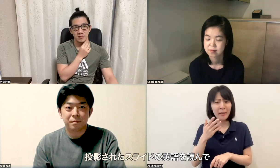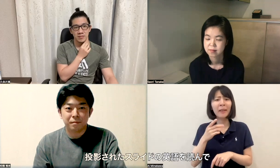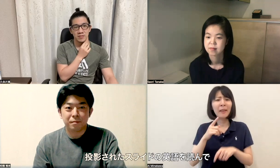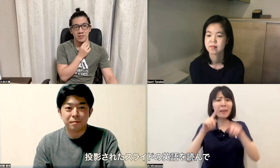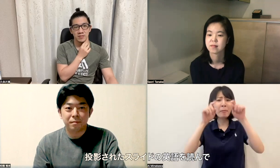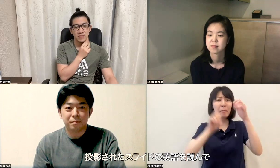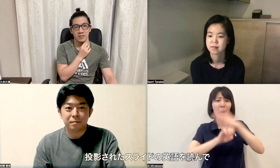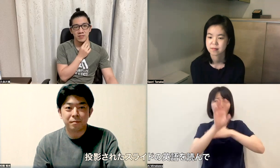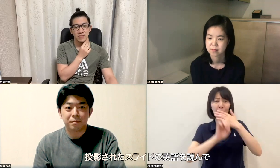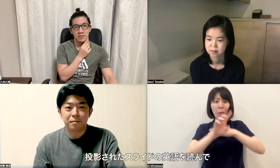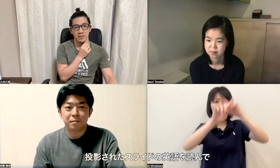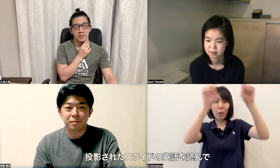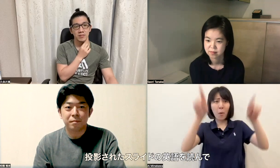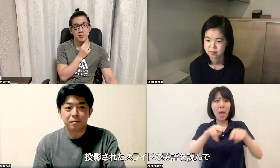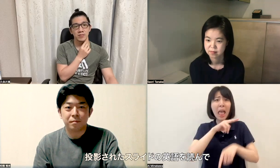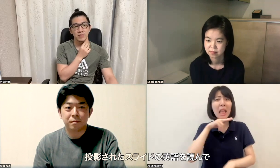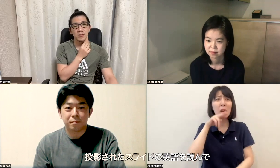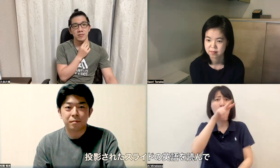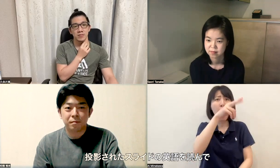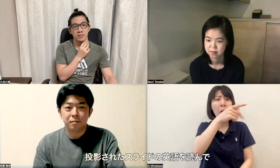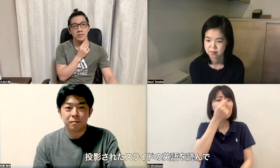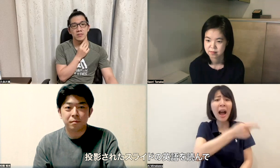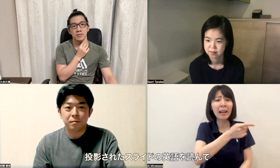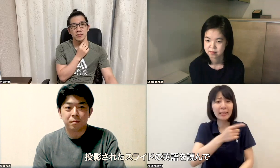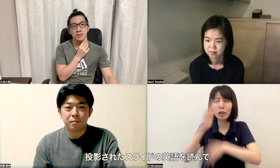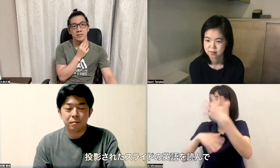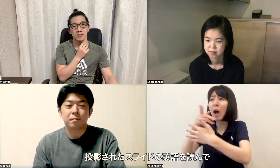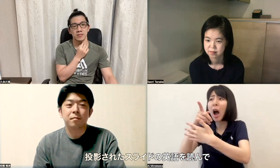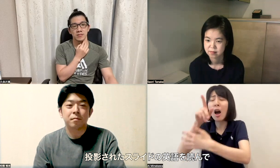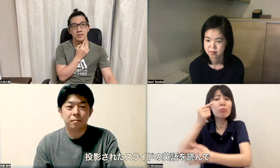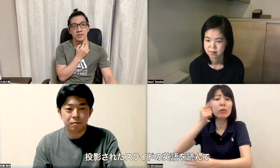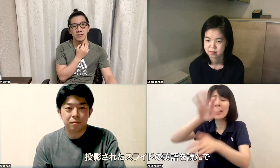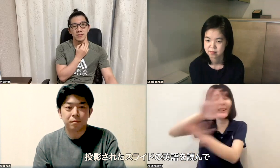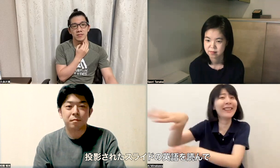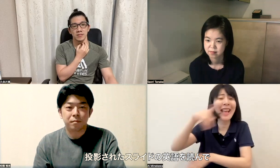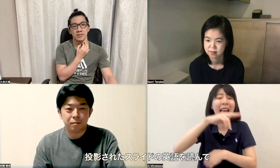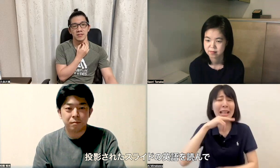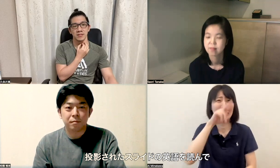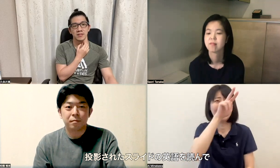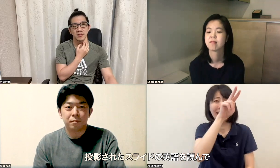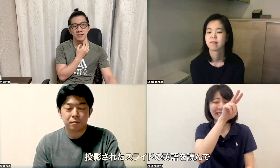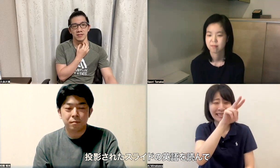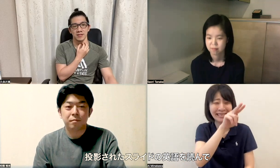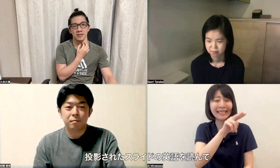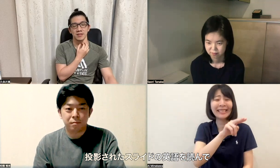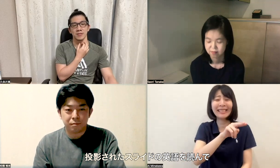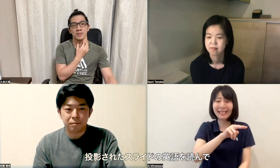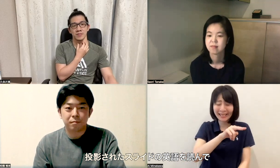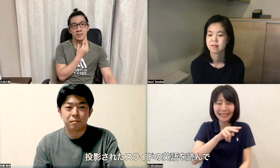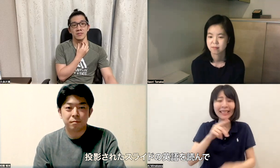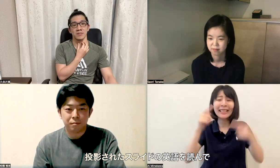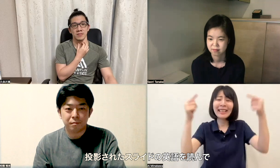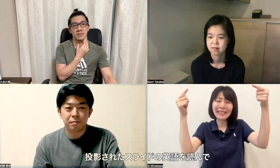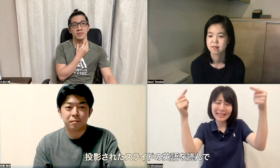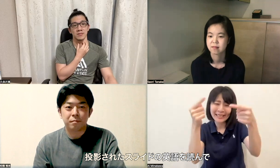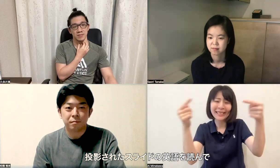I began to understand how it corresponds to ASL